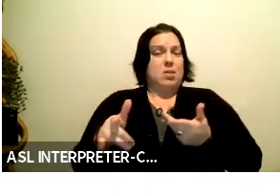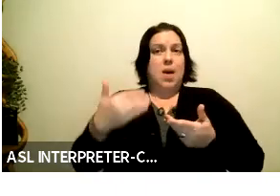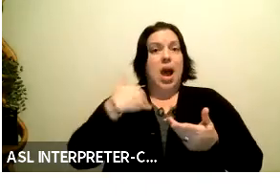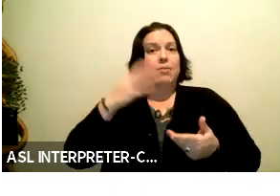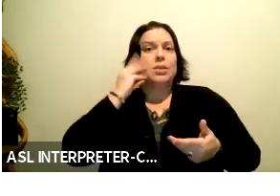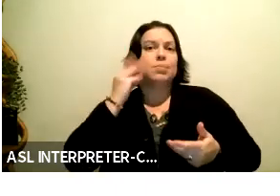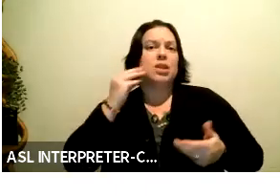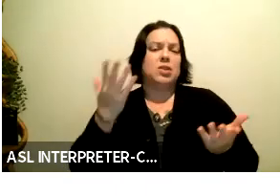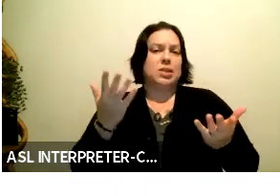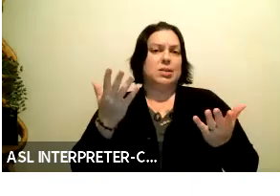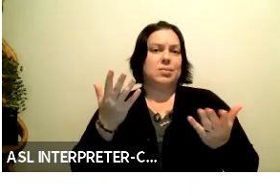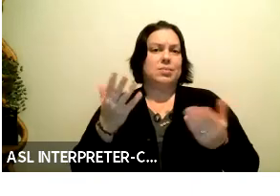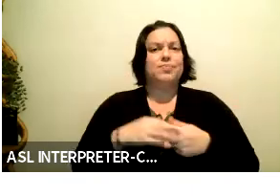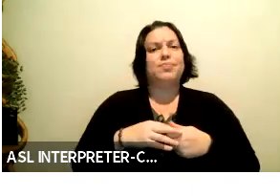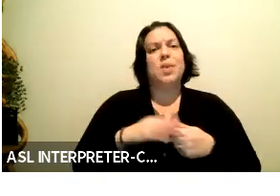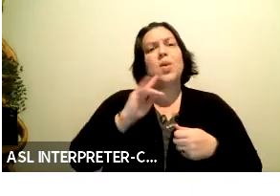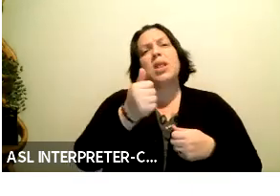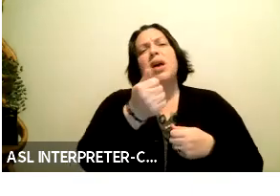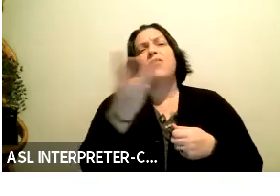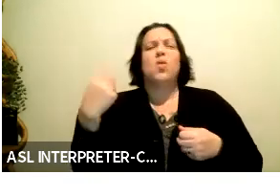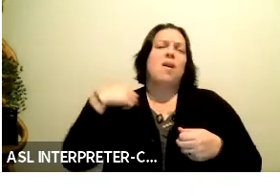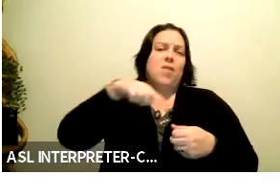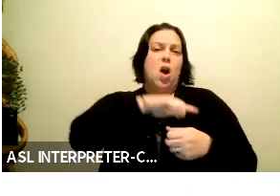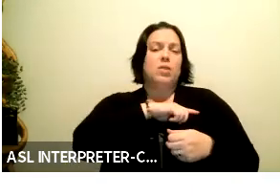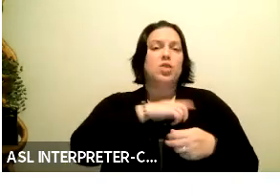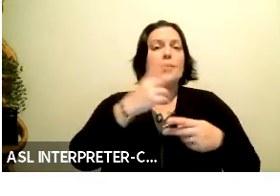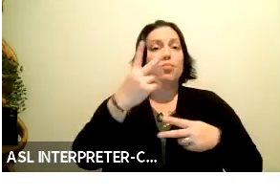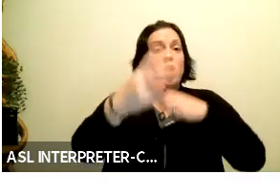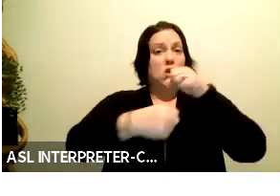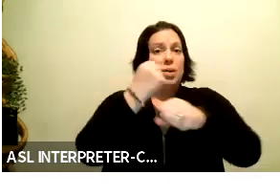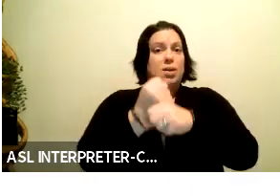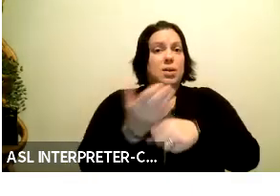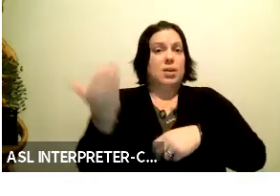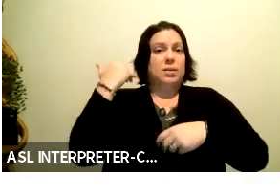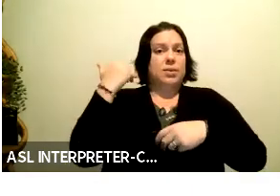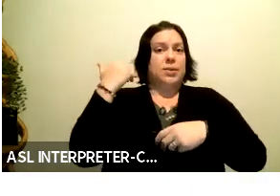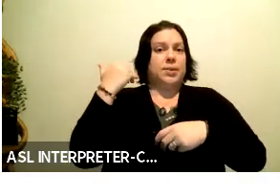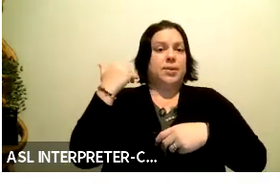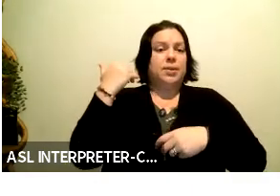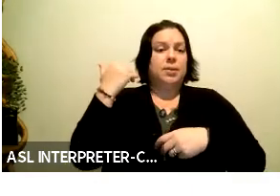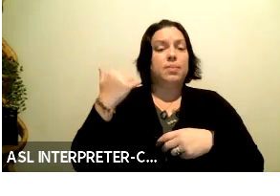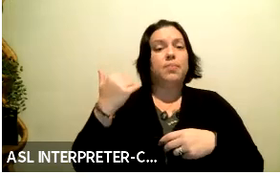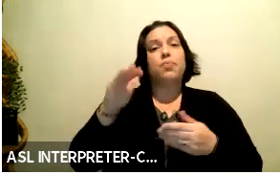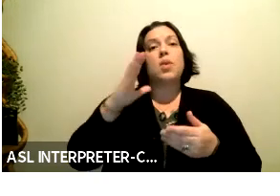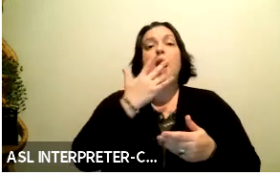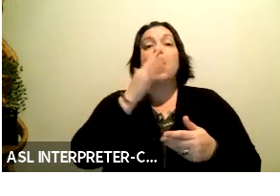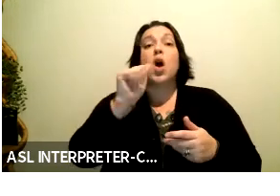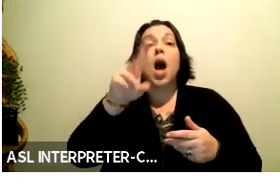And here are a couple of ours. Two years ago, Colorado was holding an Ebola special pathogens